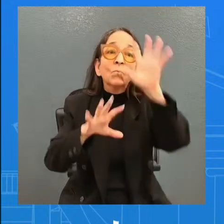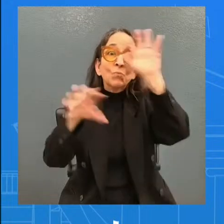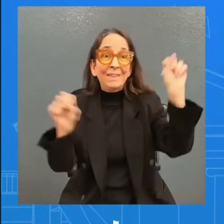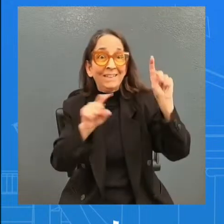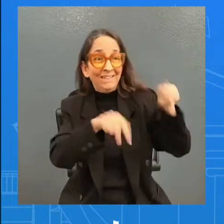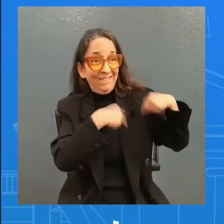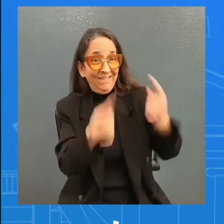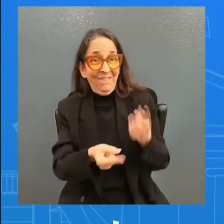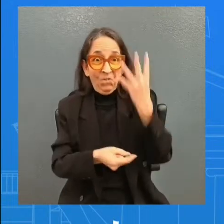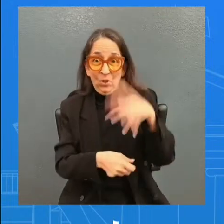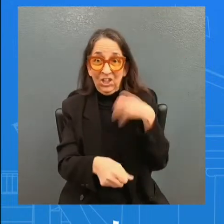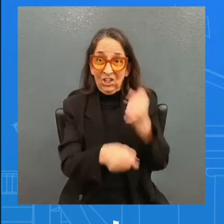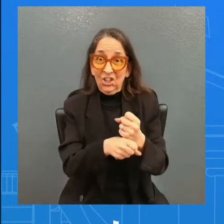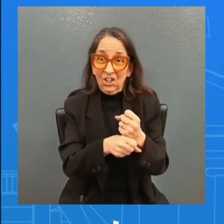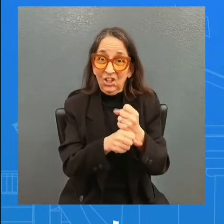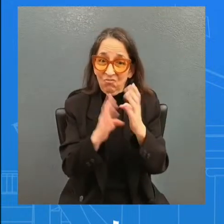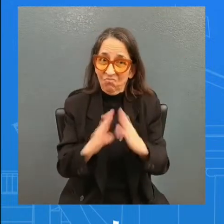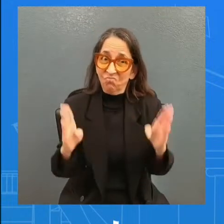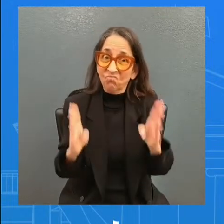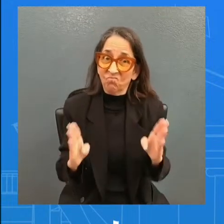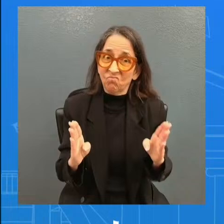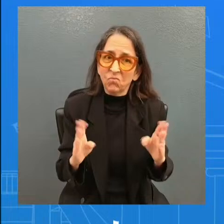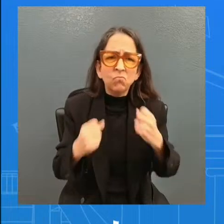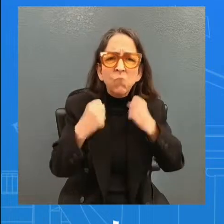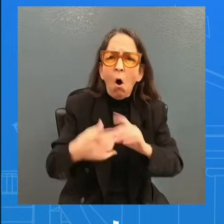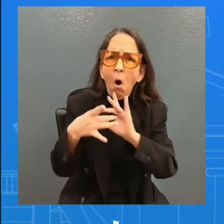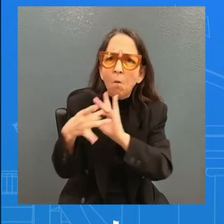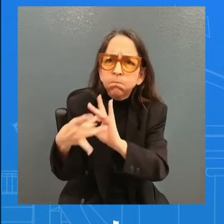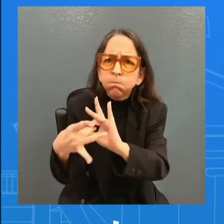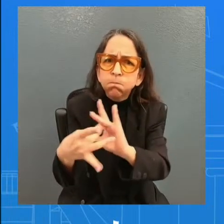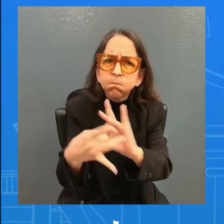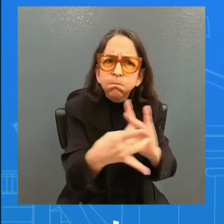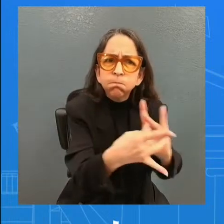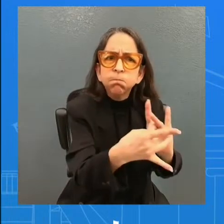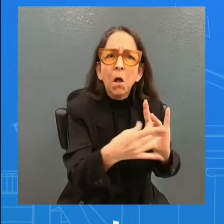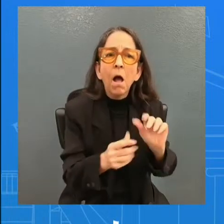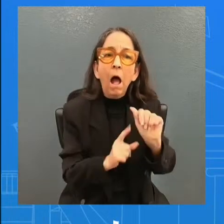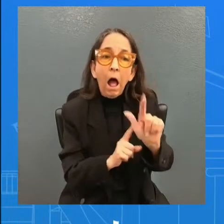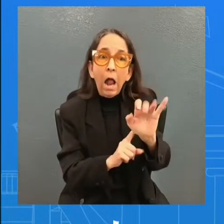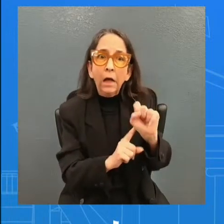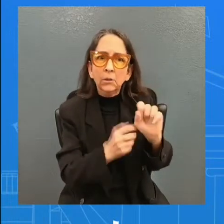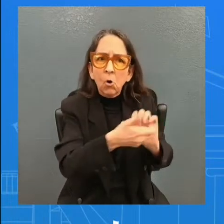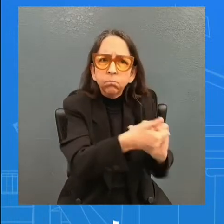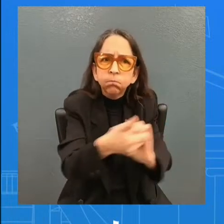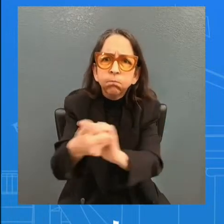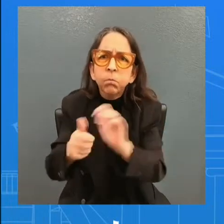with our allies, obviously abroad. And, you know, we have worked, certainly,